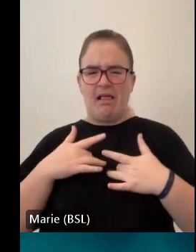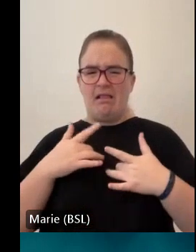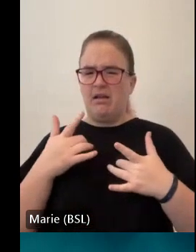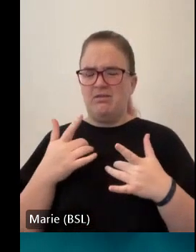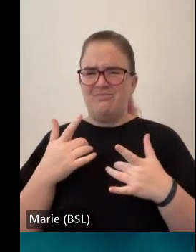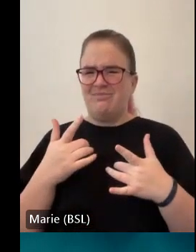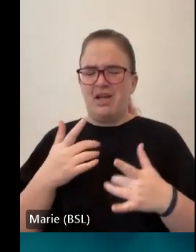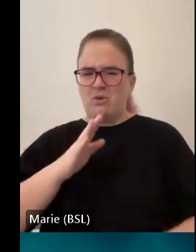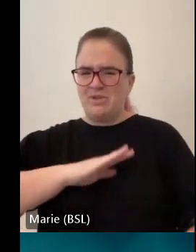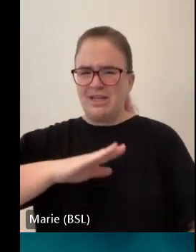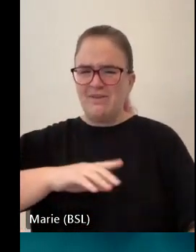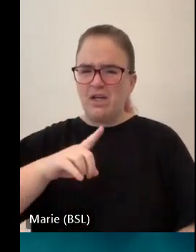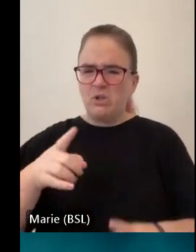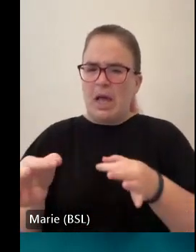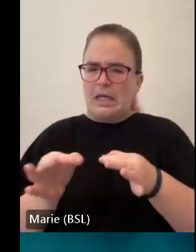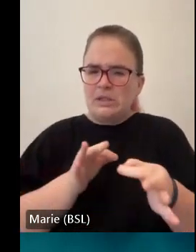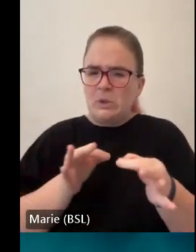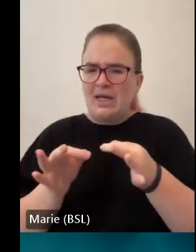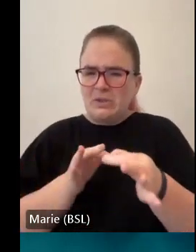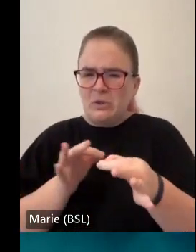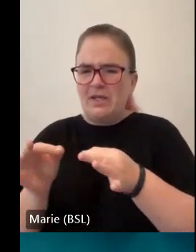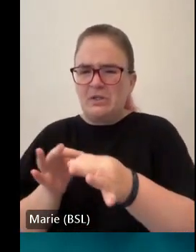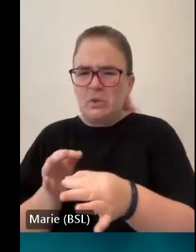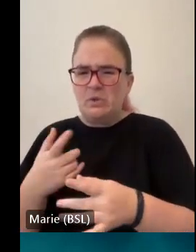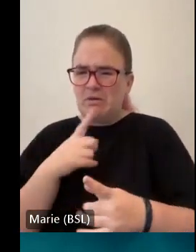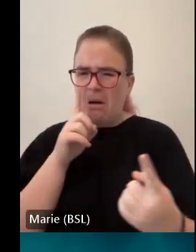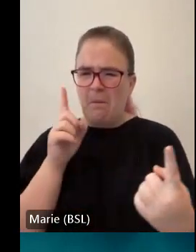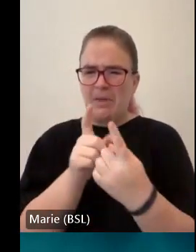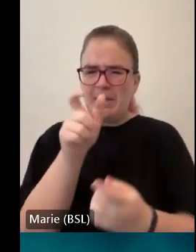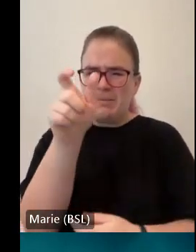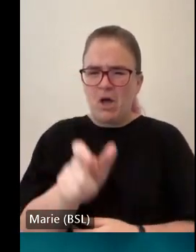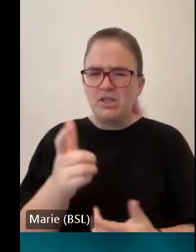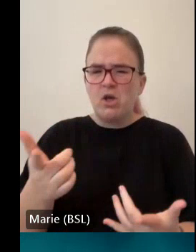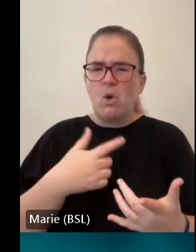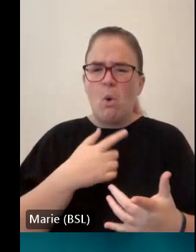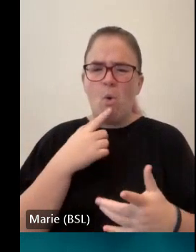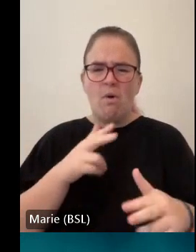as to why they can't meet them in person and why they can't speak on FaceTime.